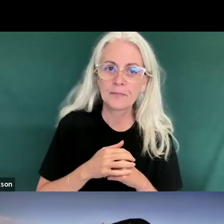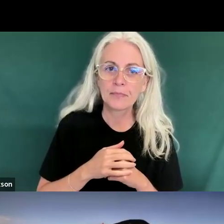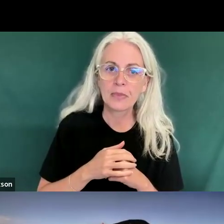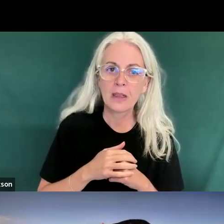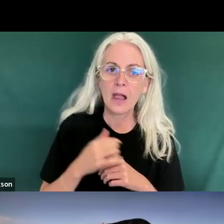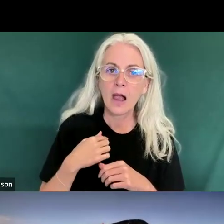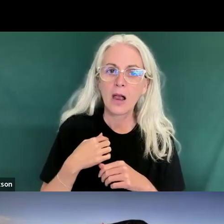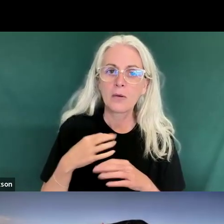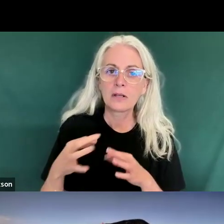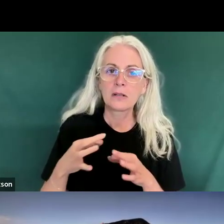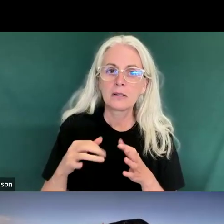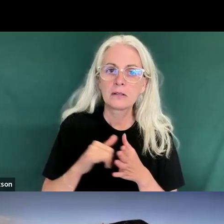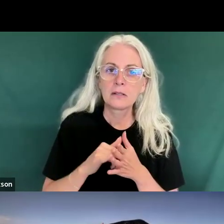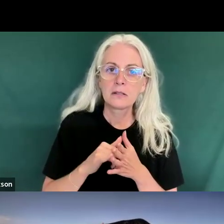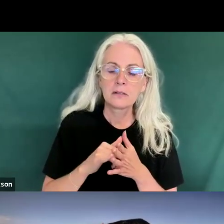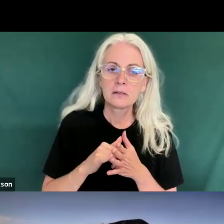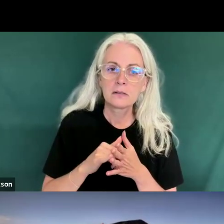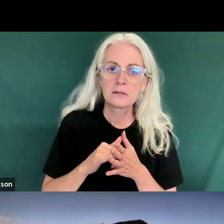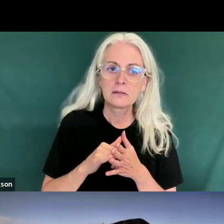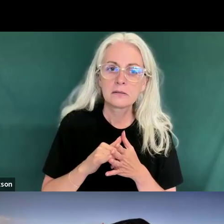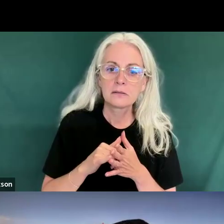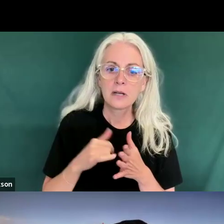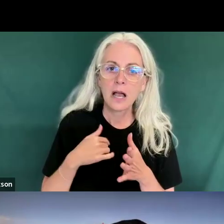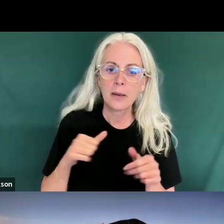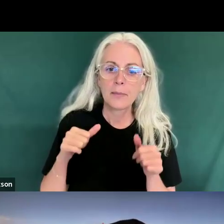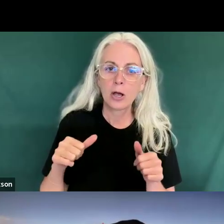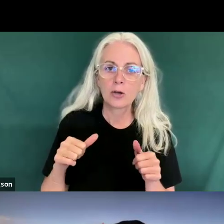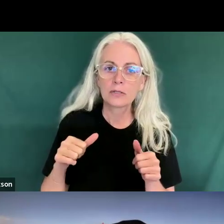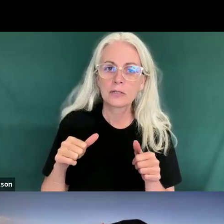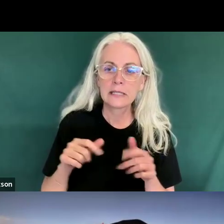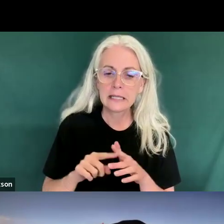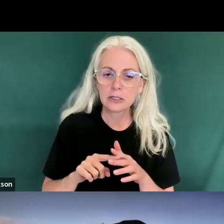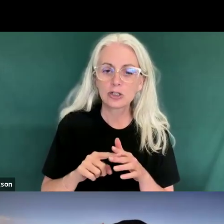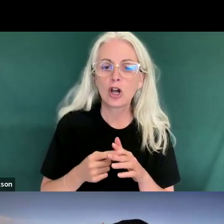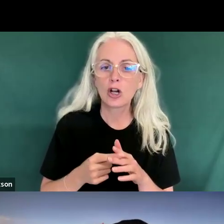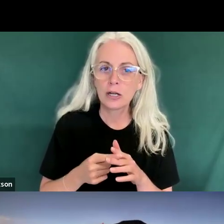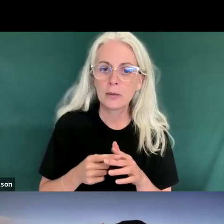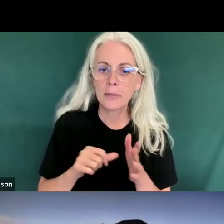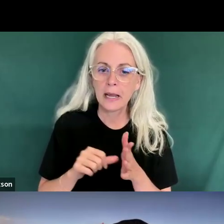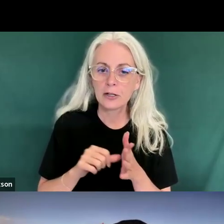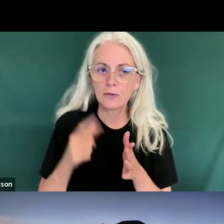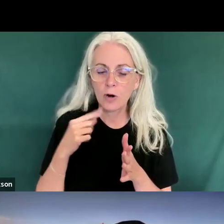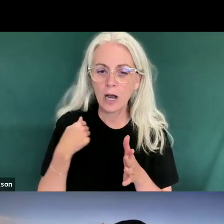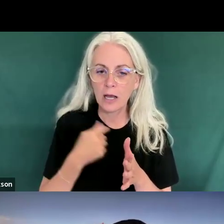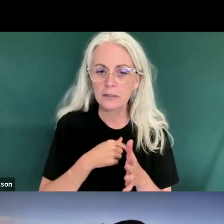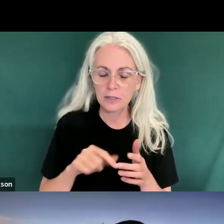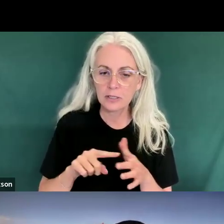verbally say that, so I'm… I posted the Getting Started page for us to get started with applying